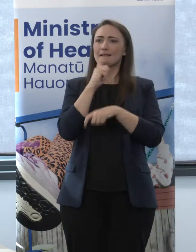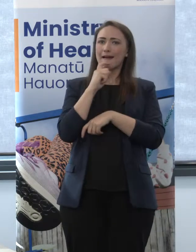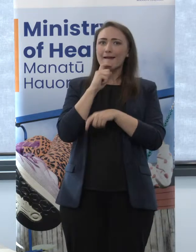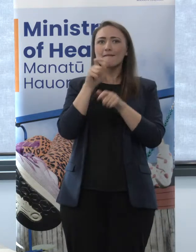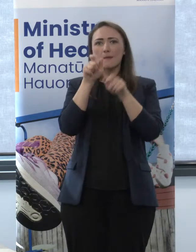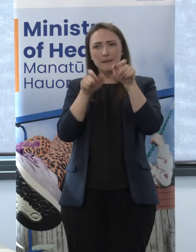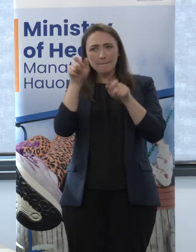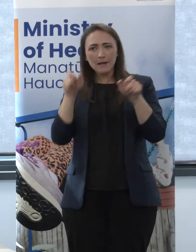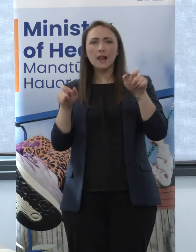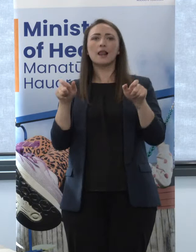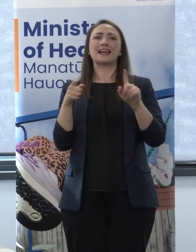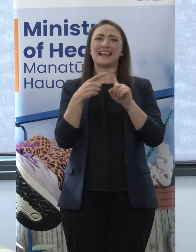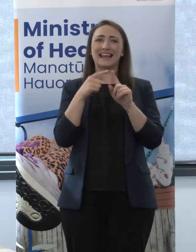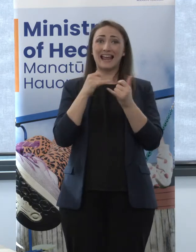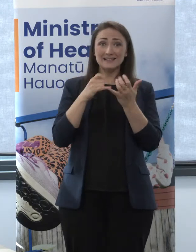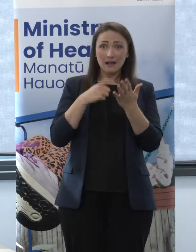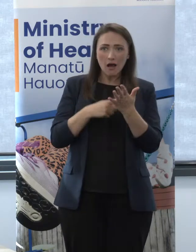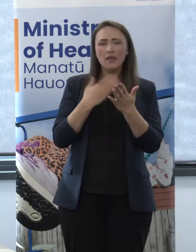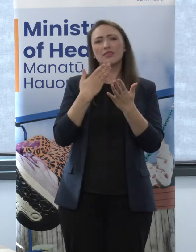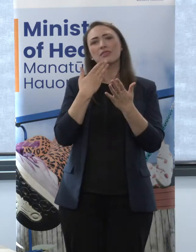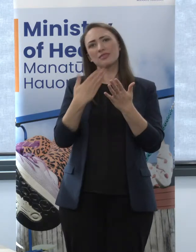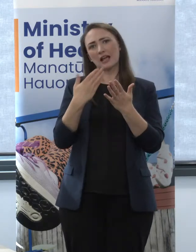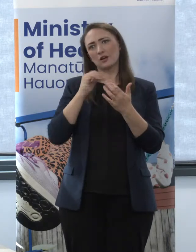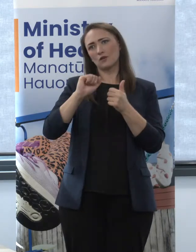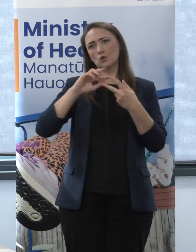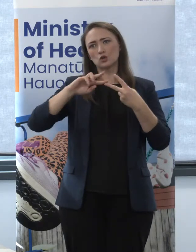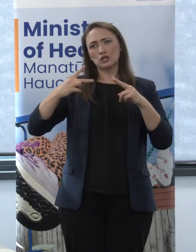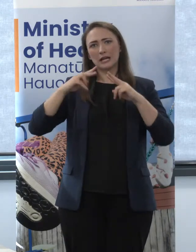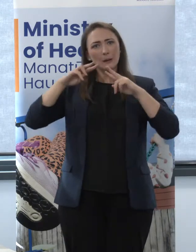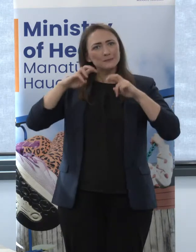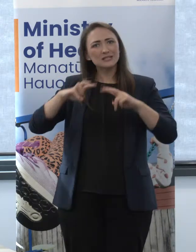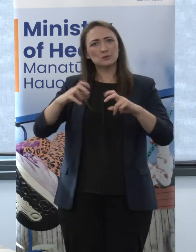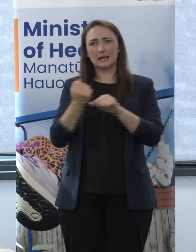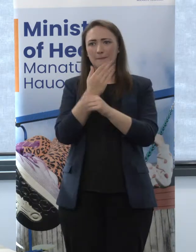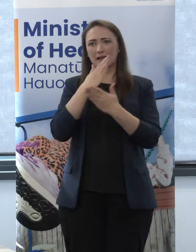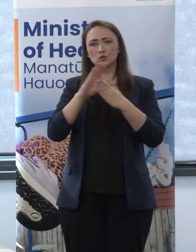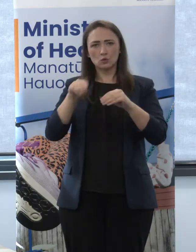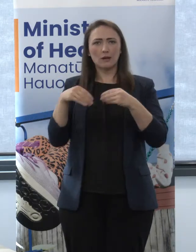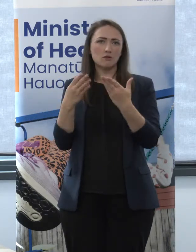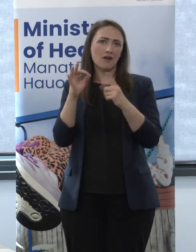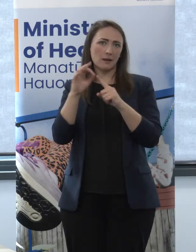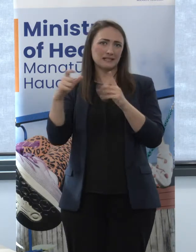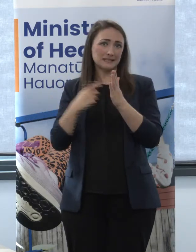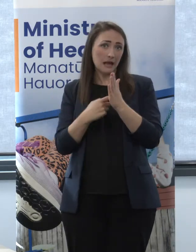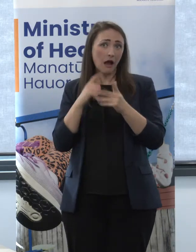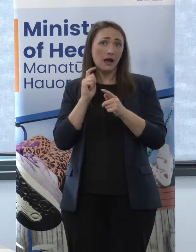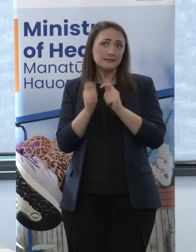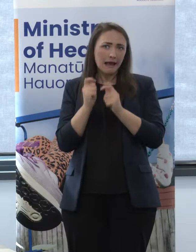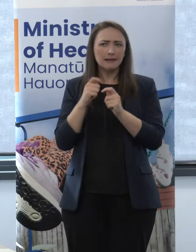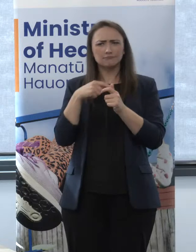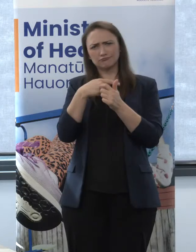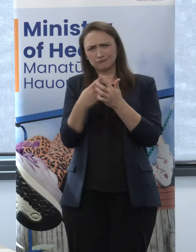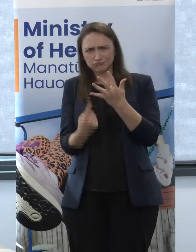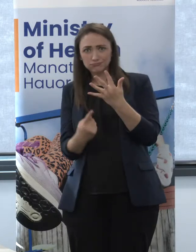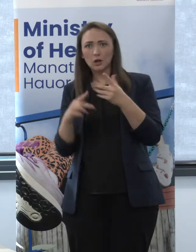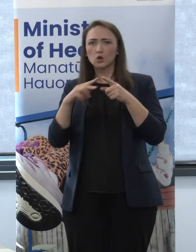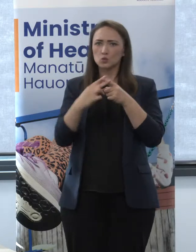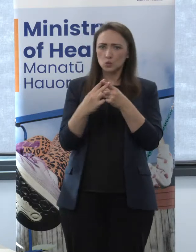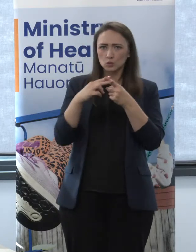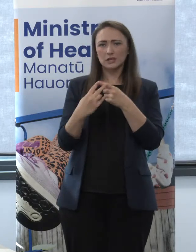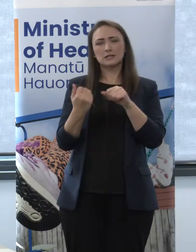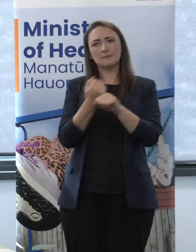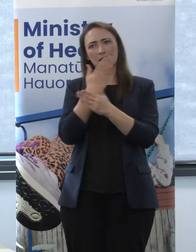Teams and ES are who